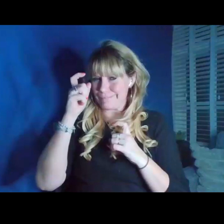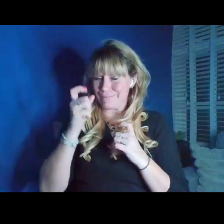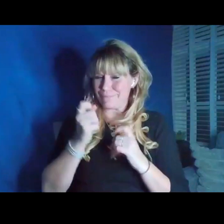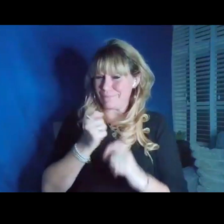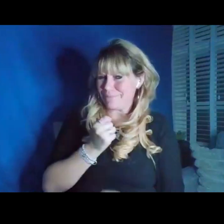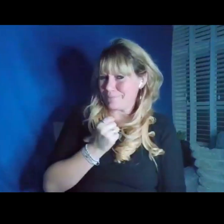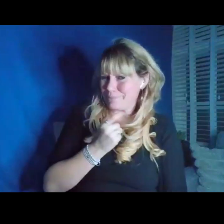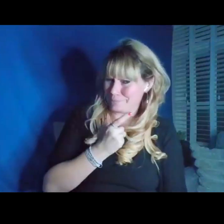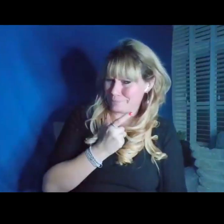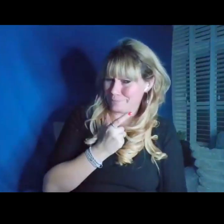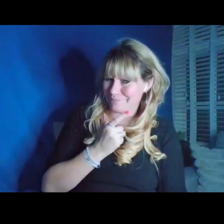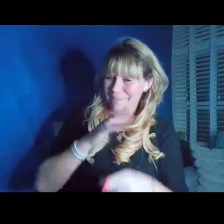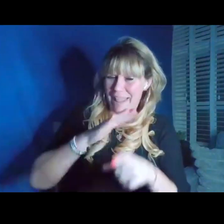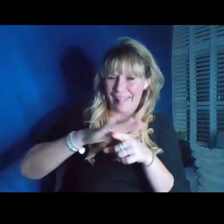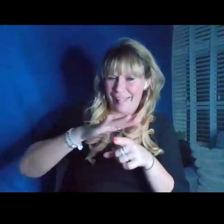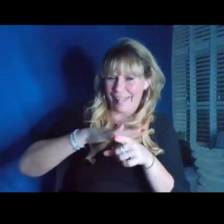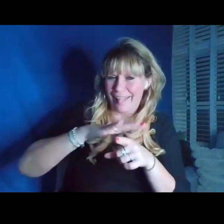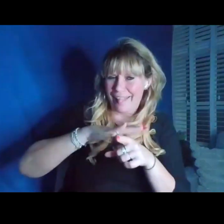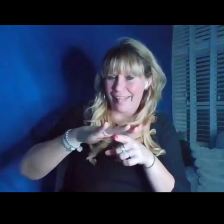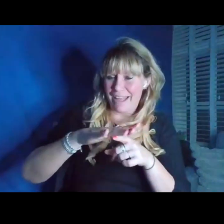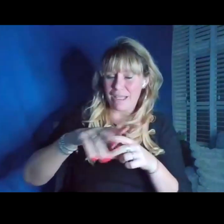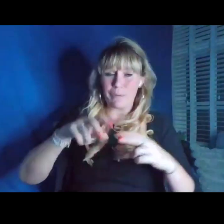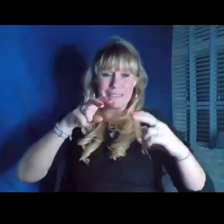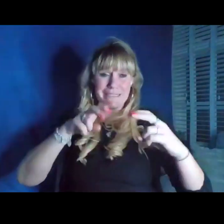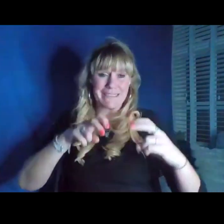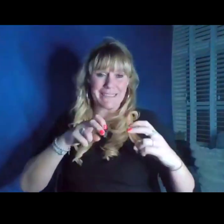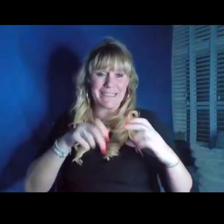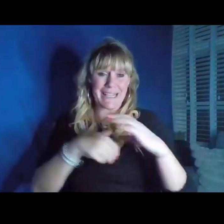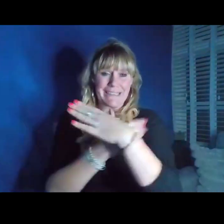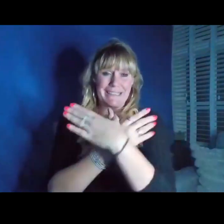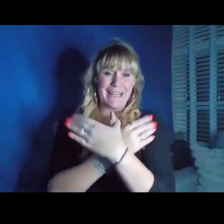we would sit in Angel deli, chewing over breakfast plates